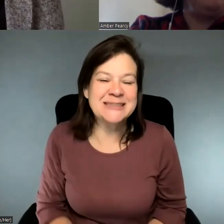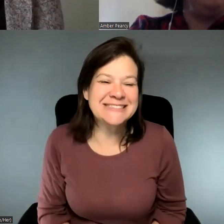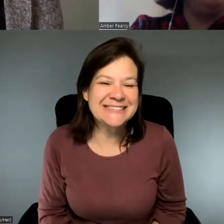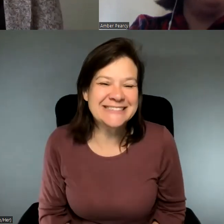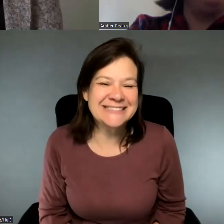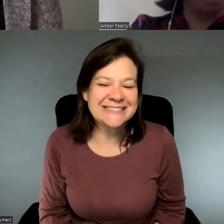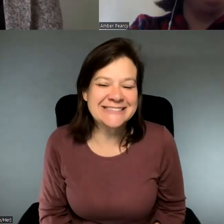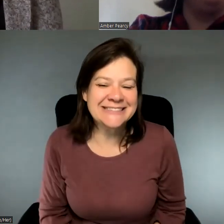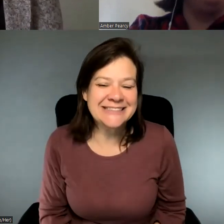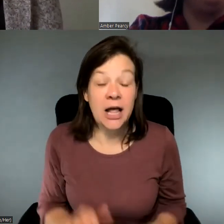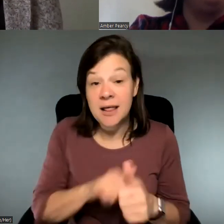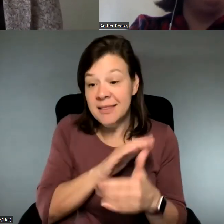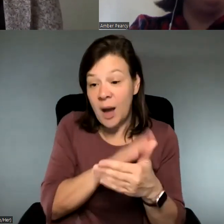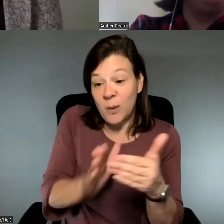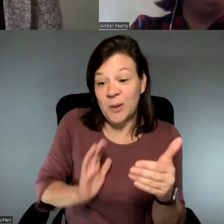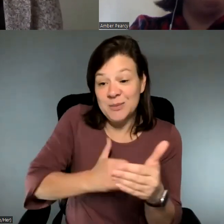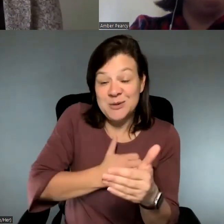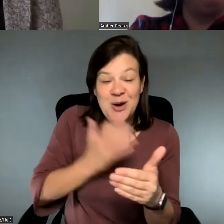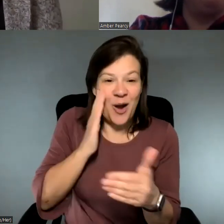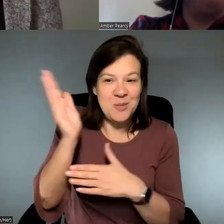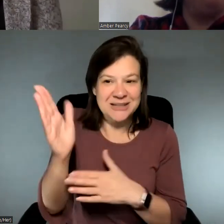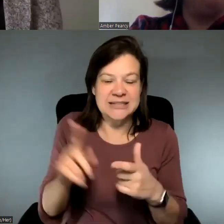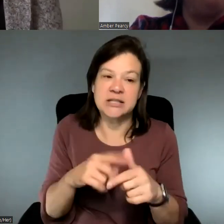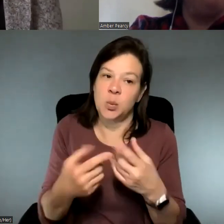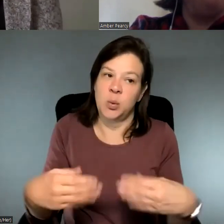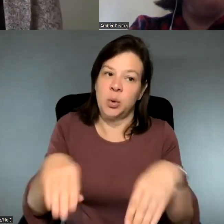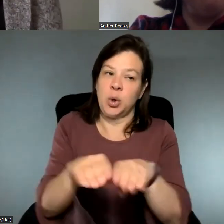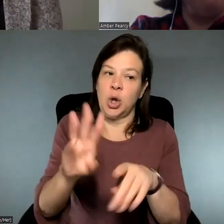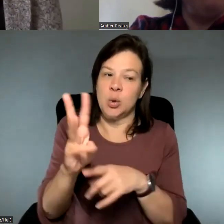That will conclude our presentation and we'll be closing the webinar window in just a moment.